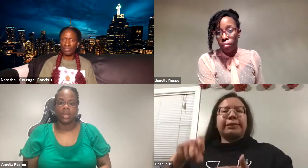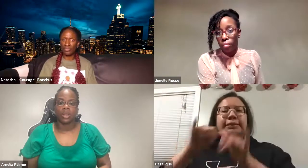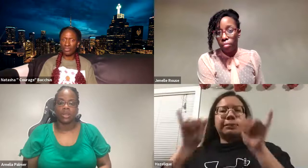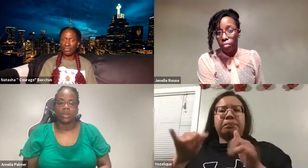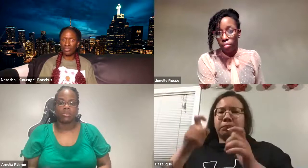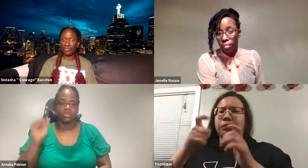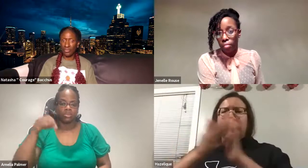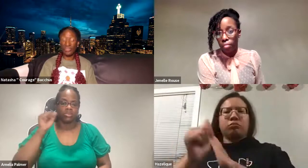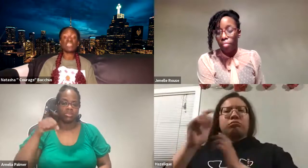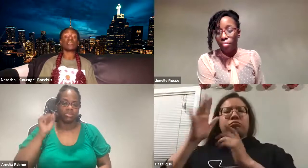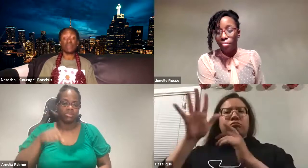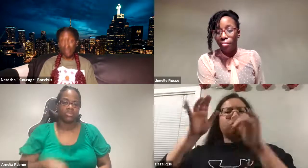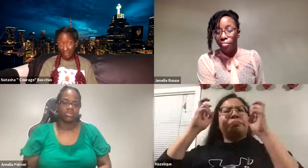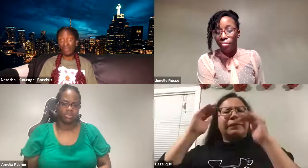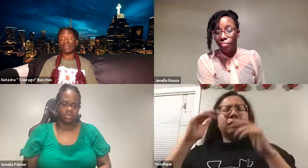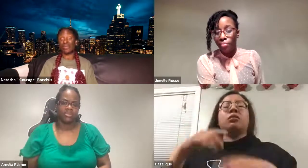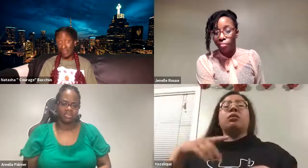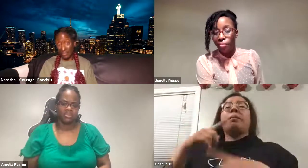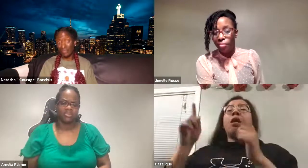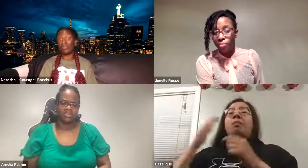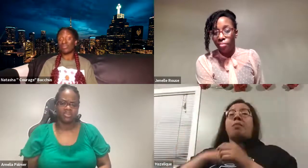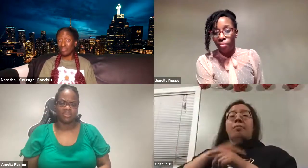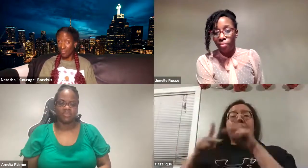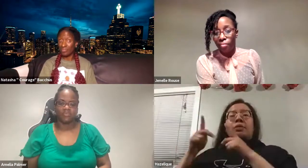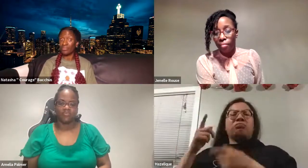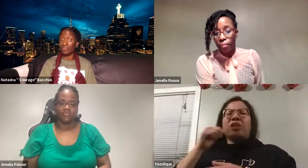they believe that that is something that people must learn, they must learn how to speak and write